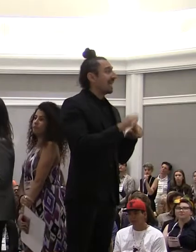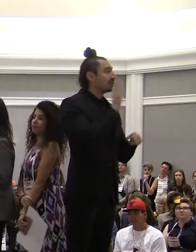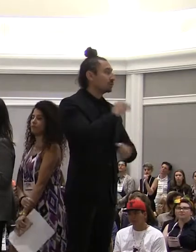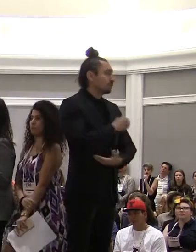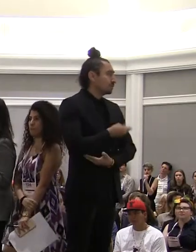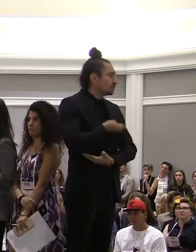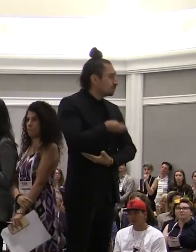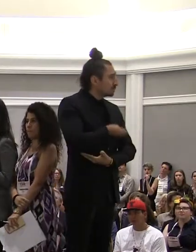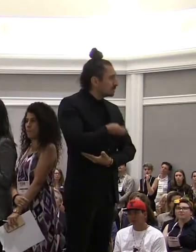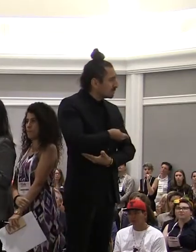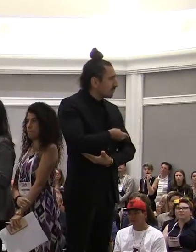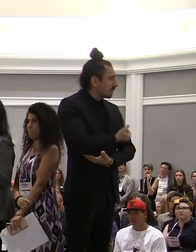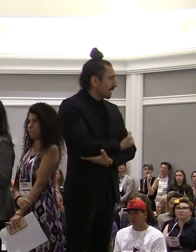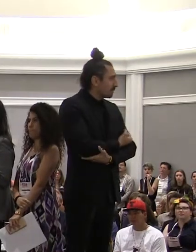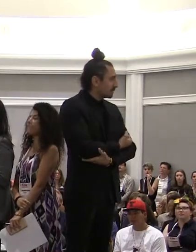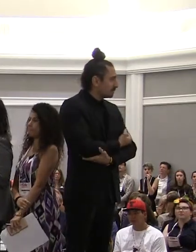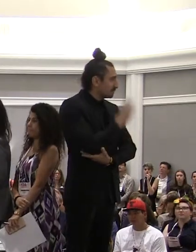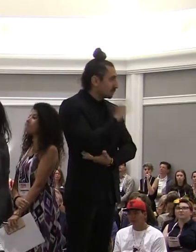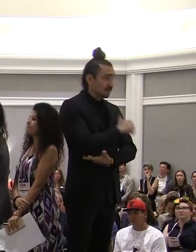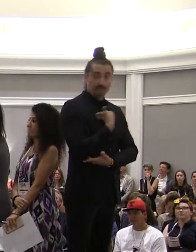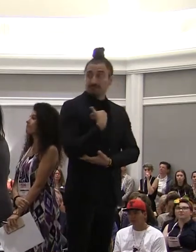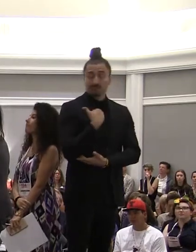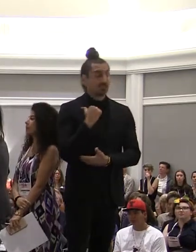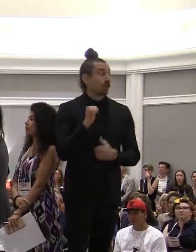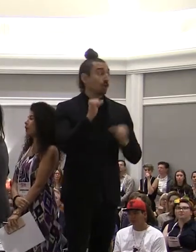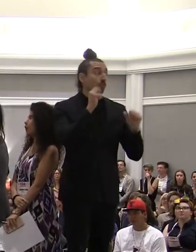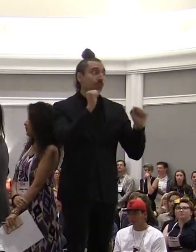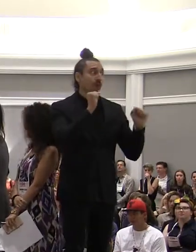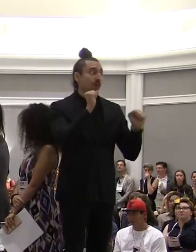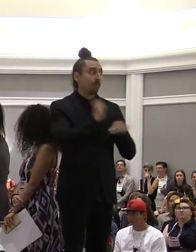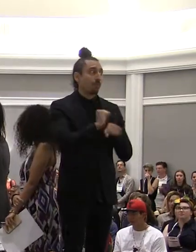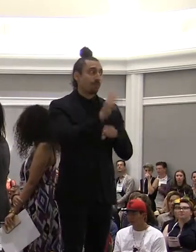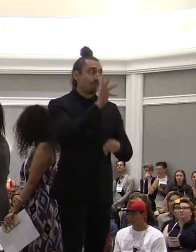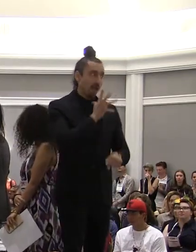In case you didn't know she's one incredible working mama. Um, yes.